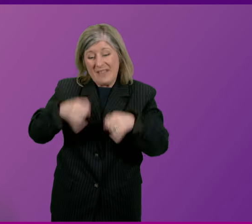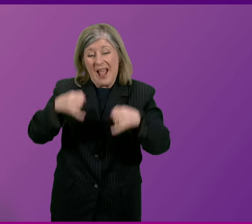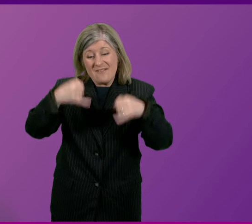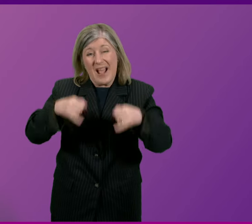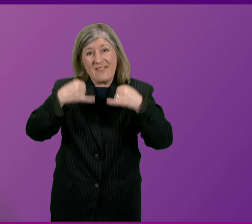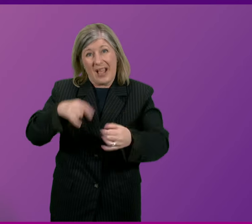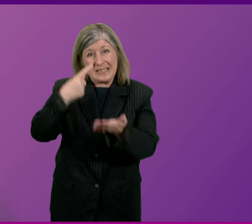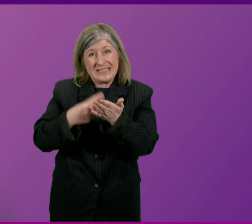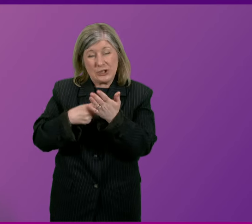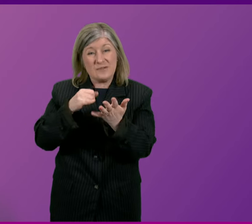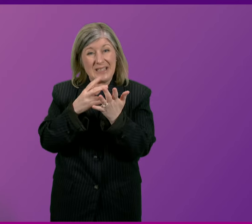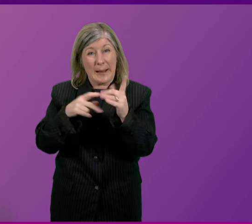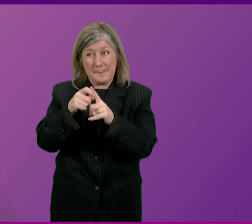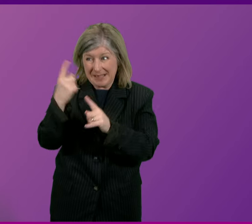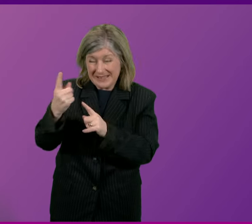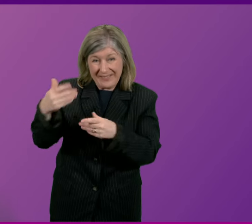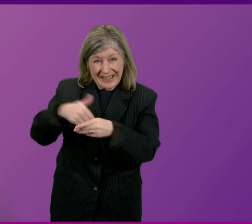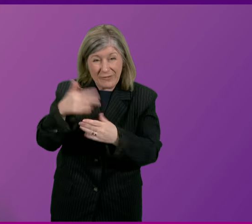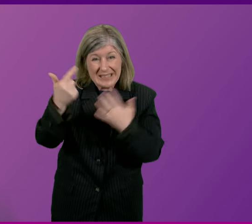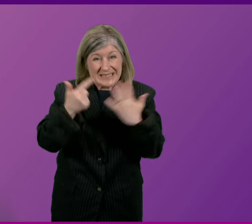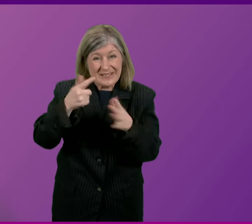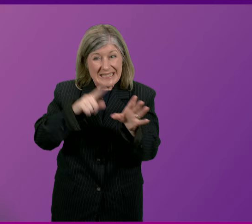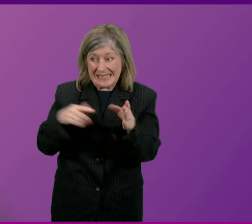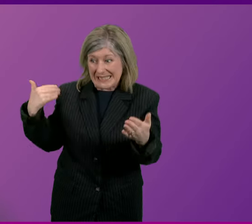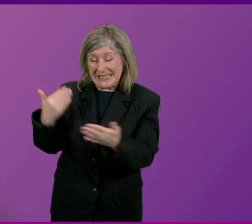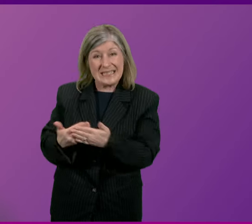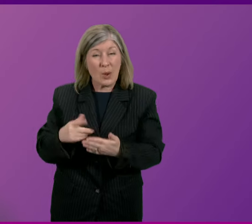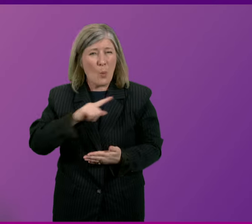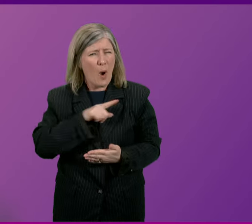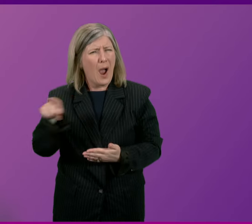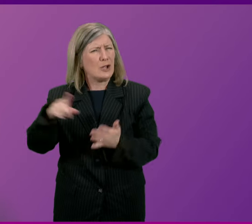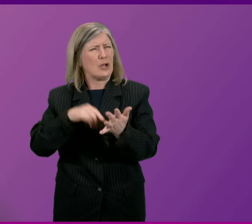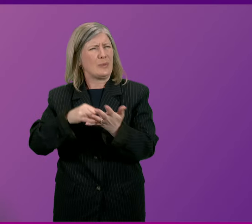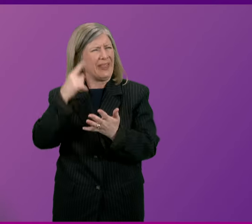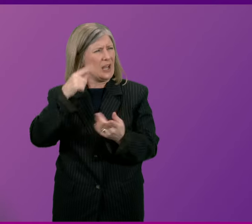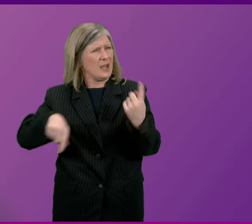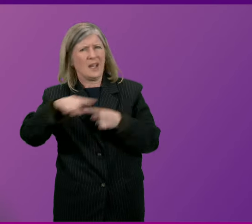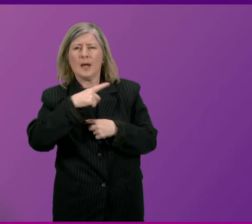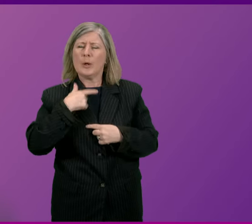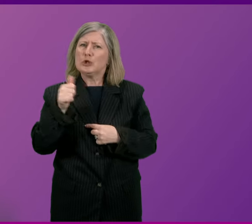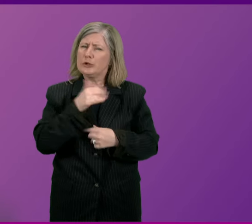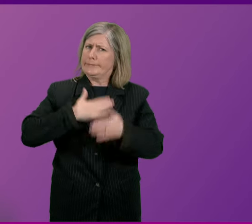the past 17 years, why does John Swinney think that Scotland should accept more of the same?